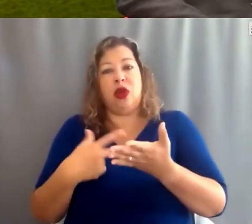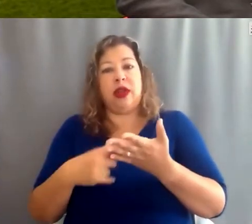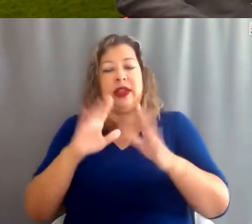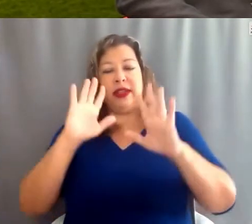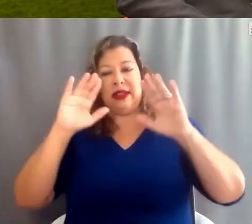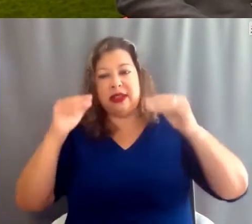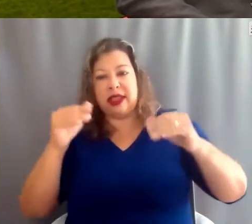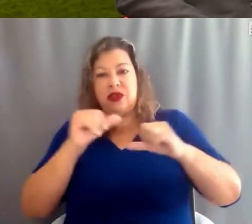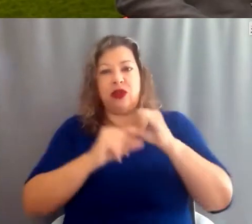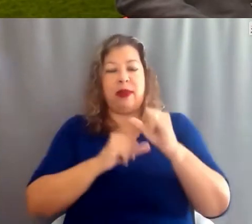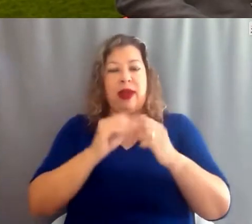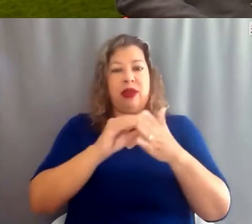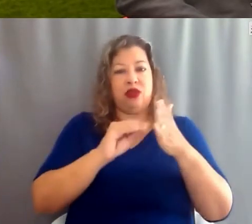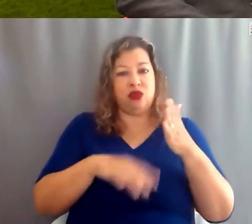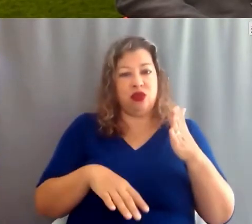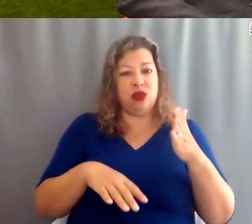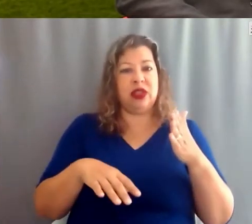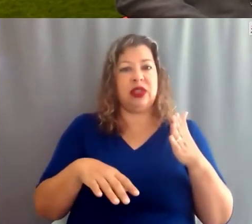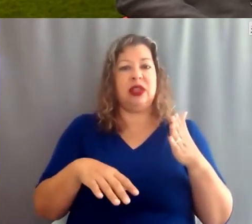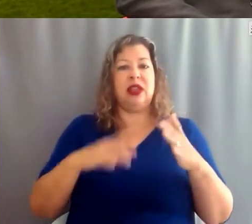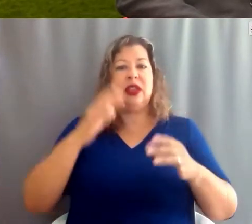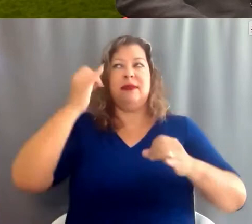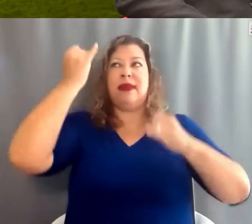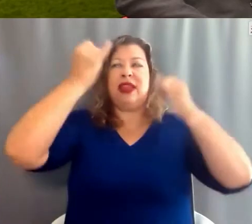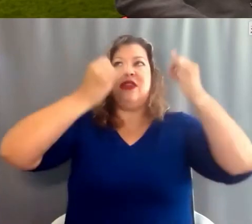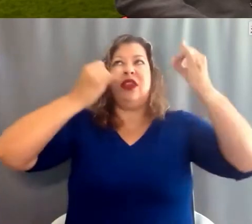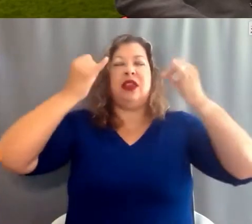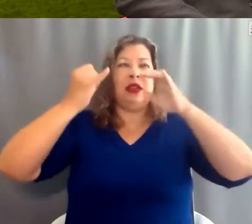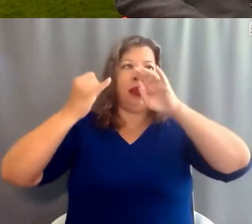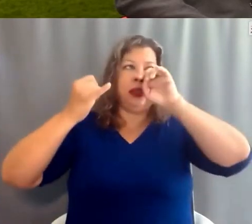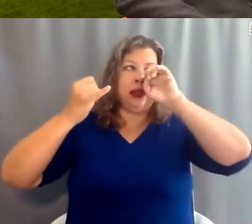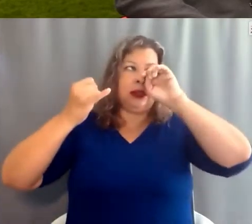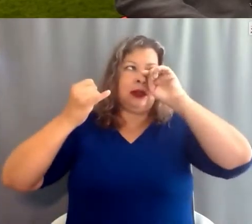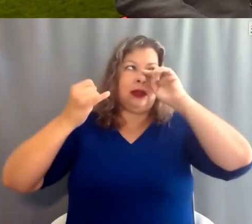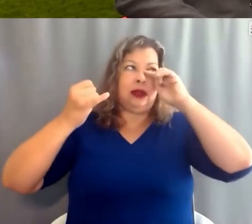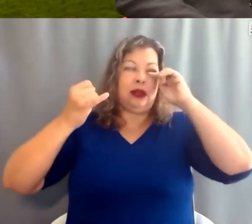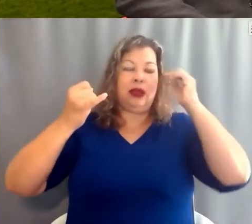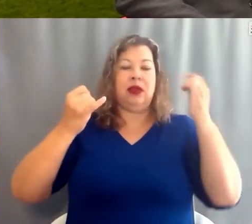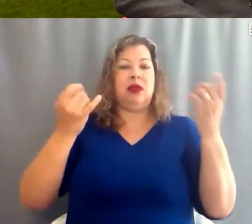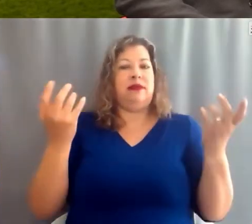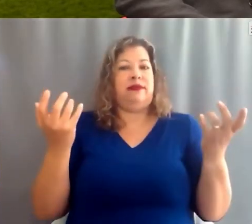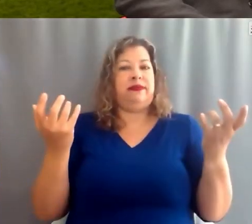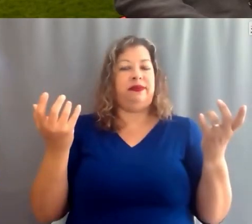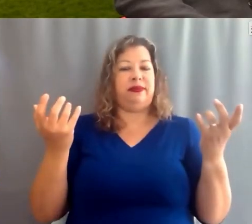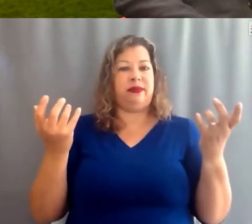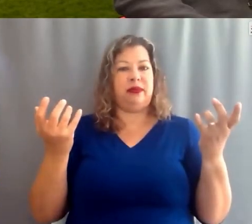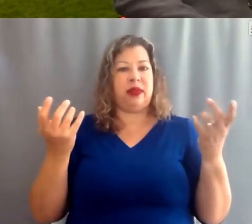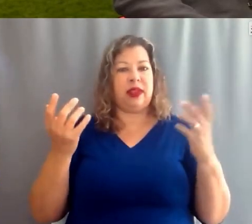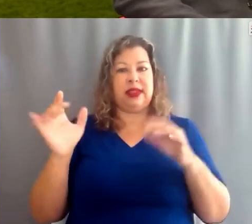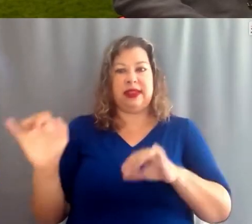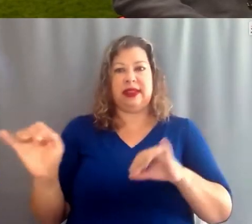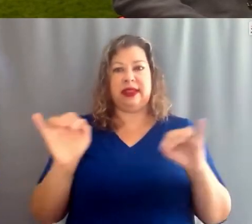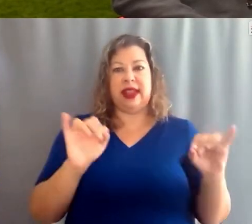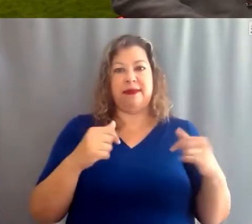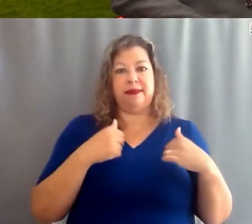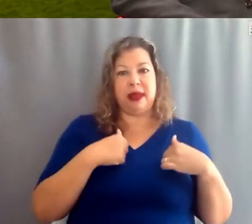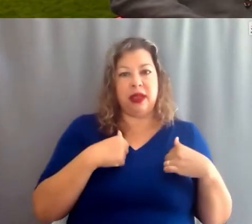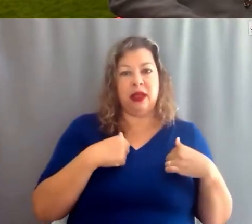Imagining what I went through, what I could do, if people had said something different.